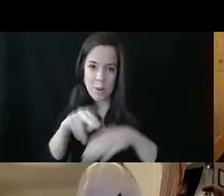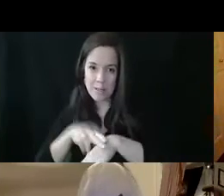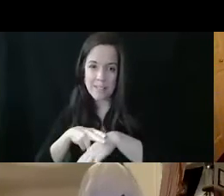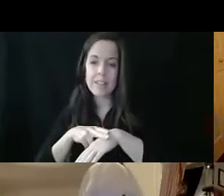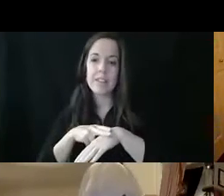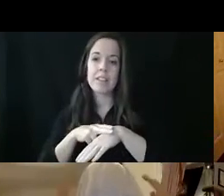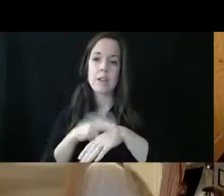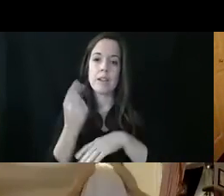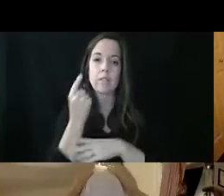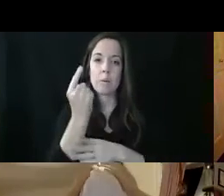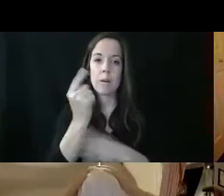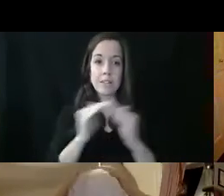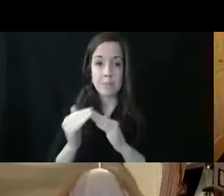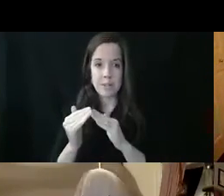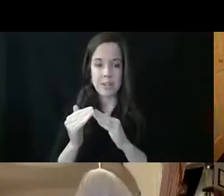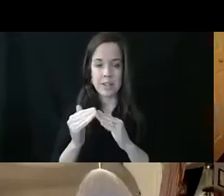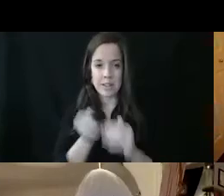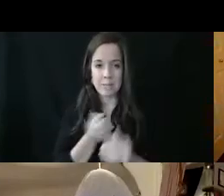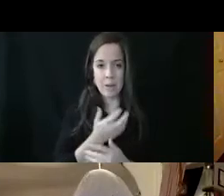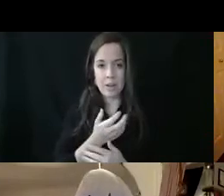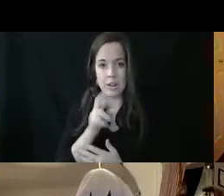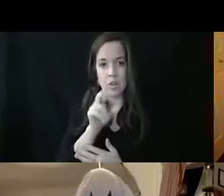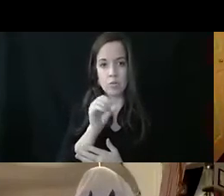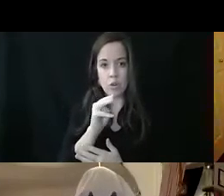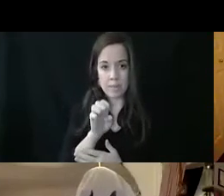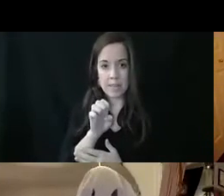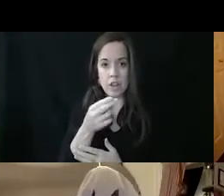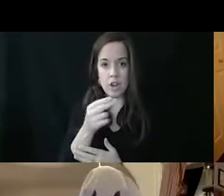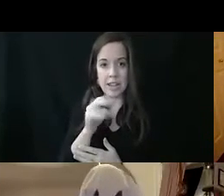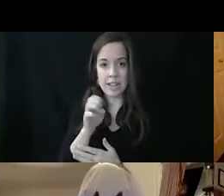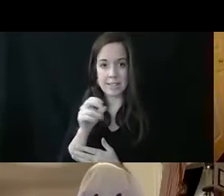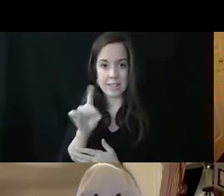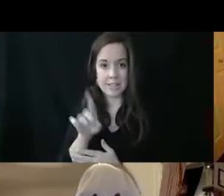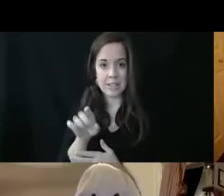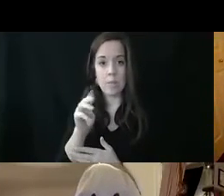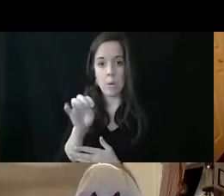community poet, the wonderful Romie Hernández Morgan, who is going to be sharing some of her